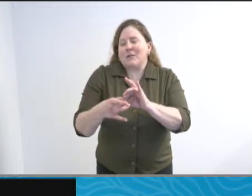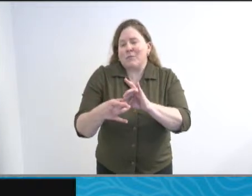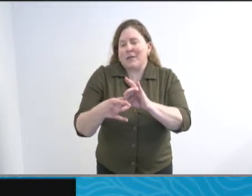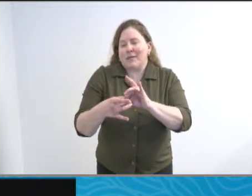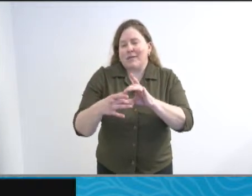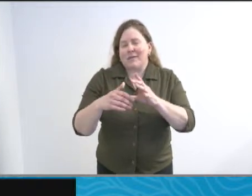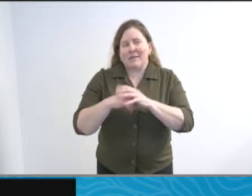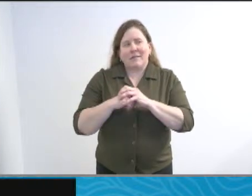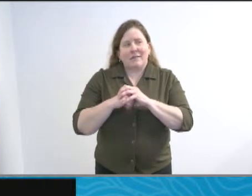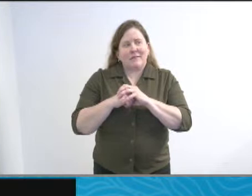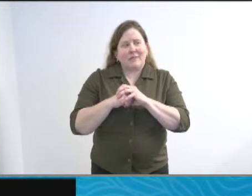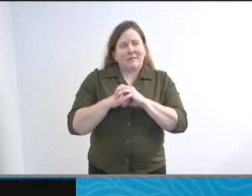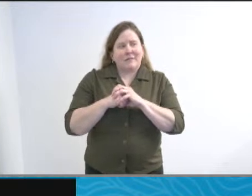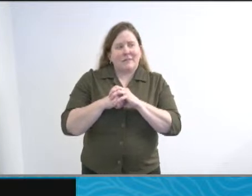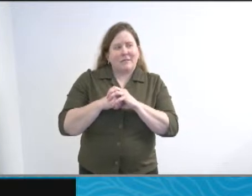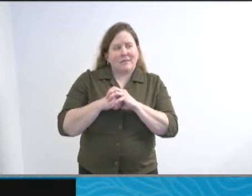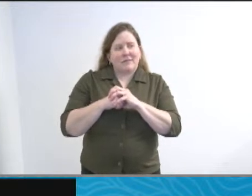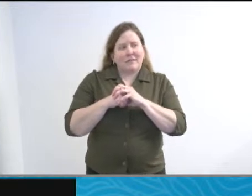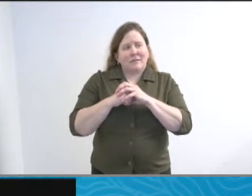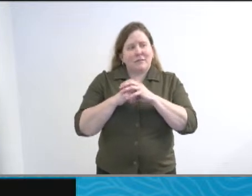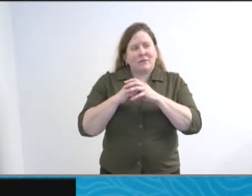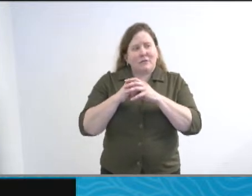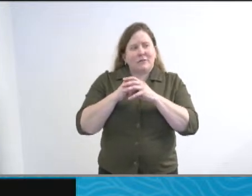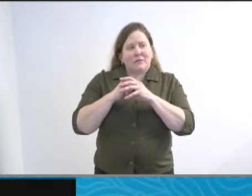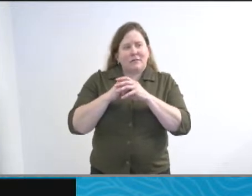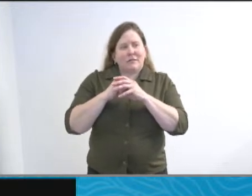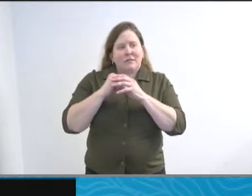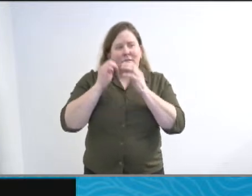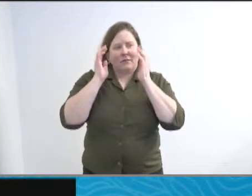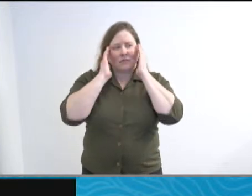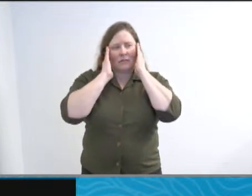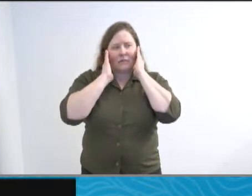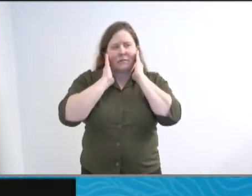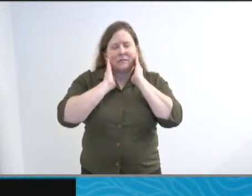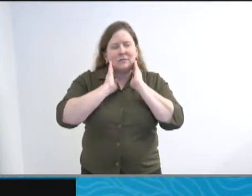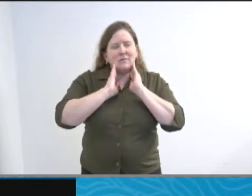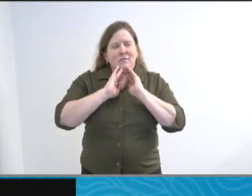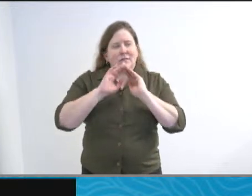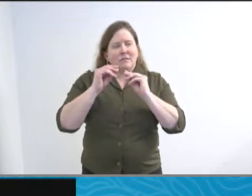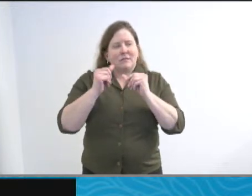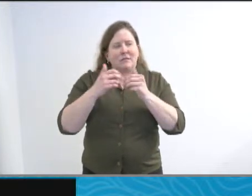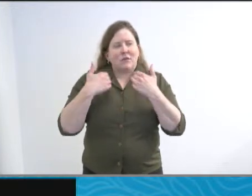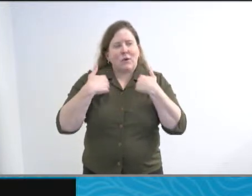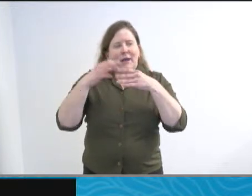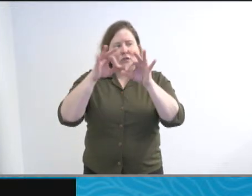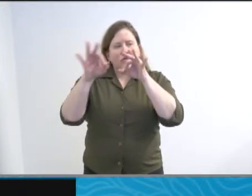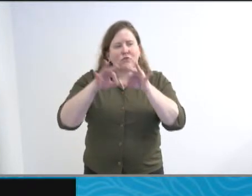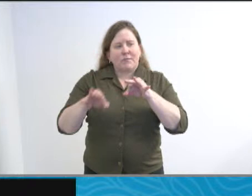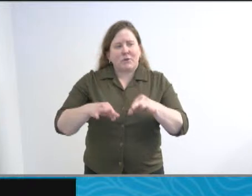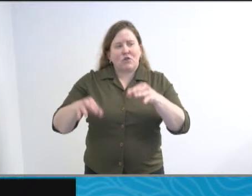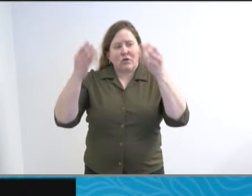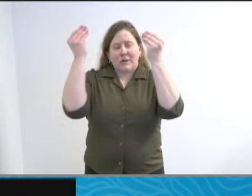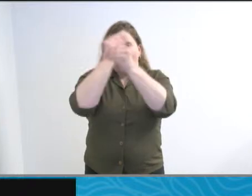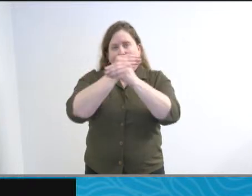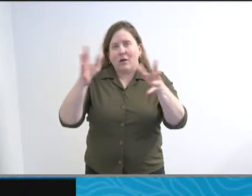in which you indicated with post-it notes, which of those definitions or descriptors really resonated